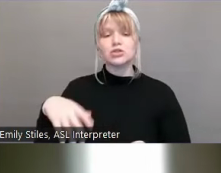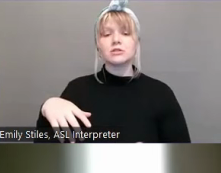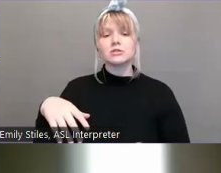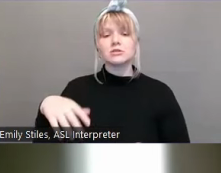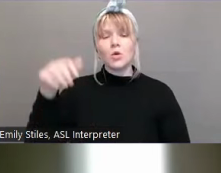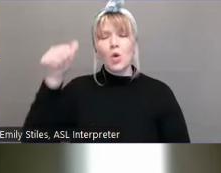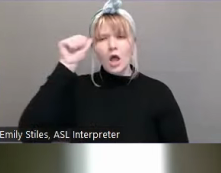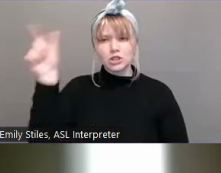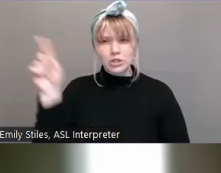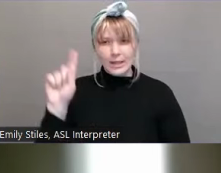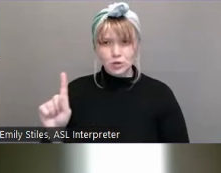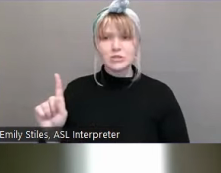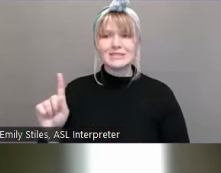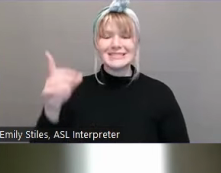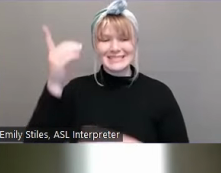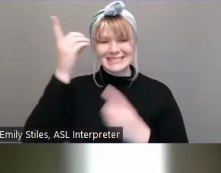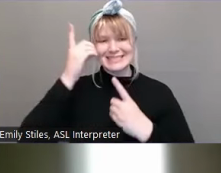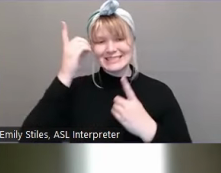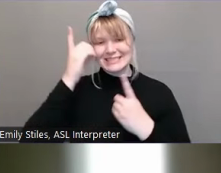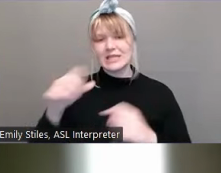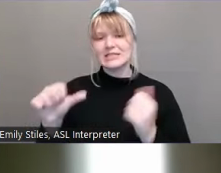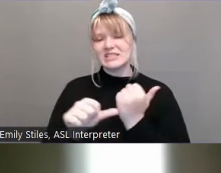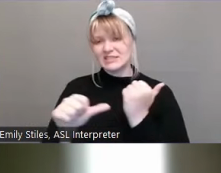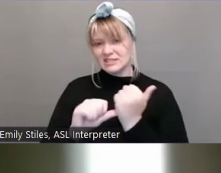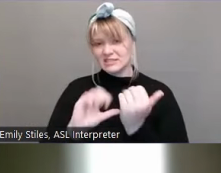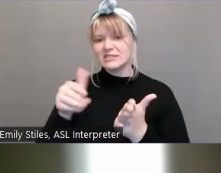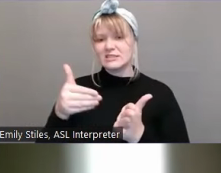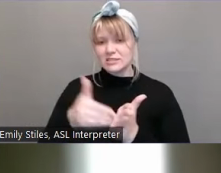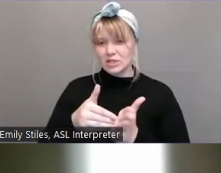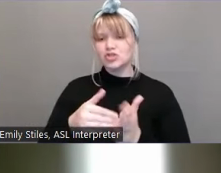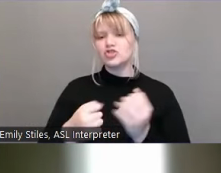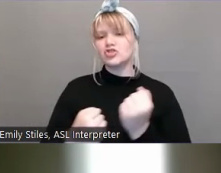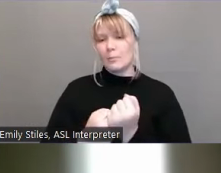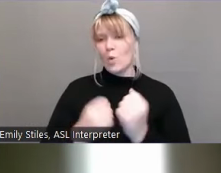They basically work with family members and staff that are supporting family members take